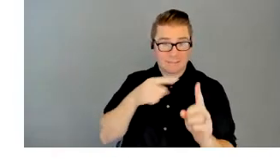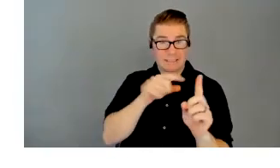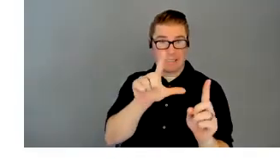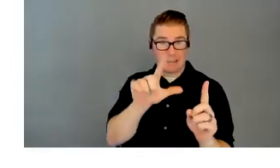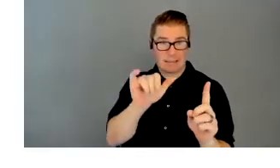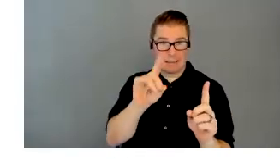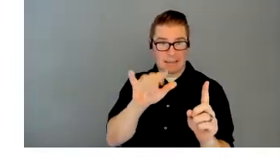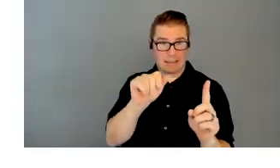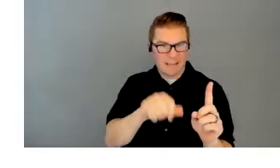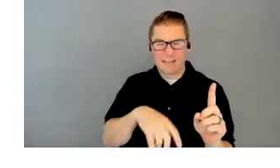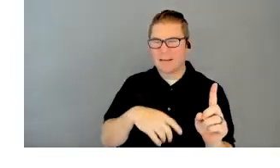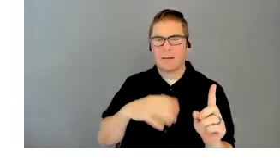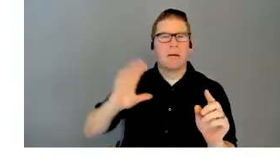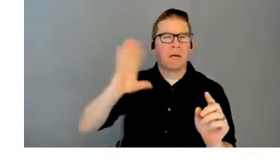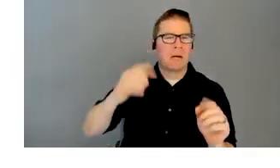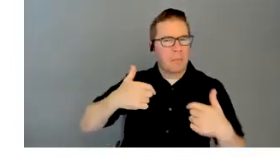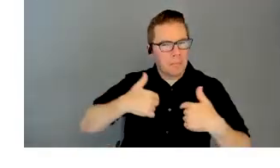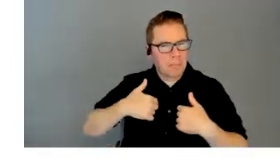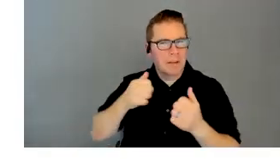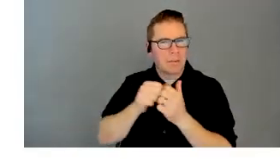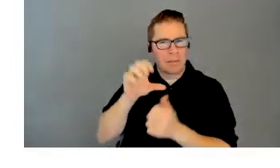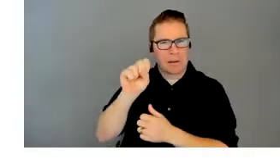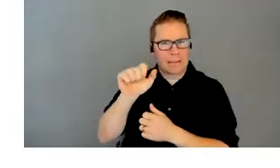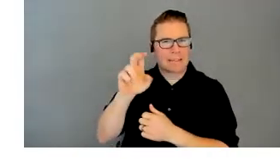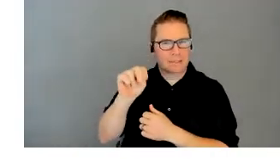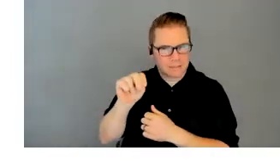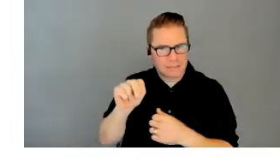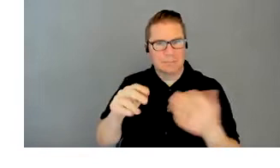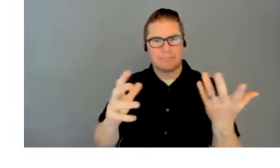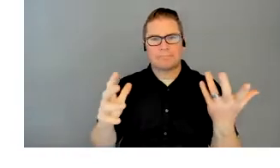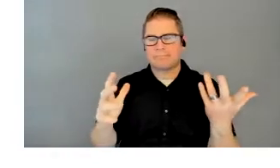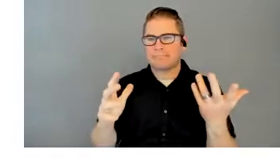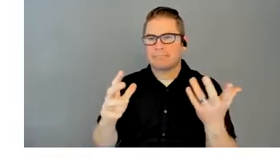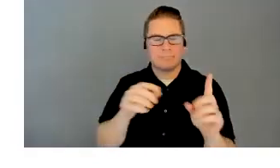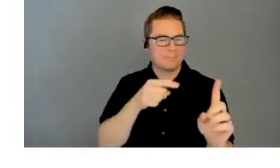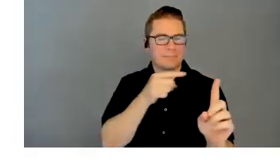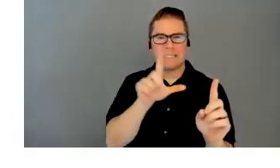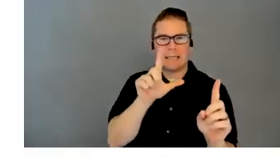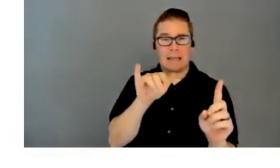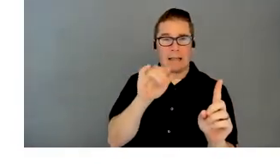and Lydia added this, ah, this group information as a